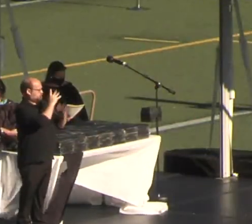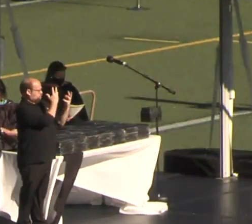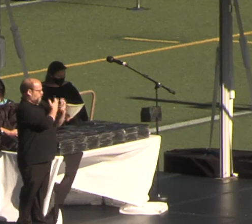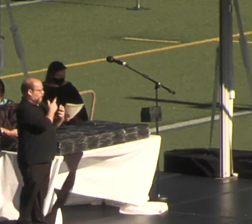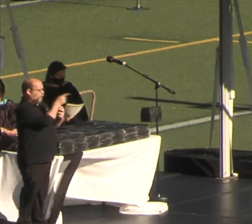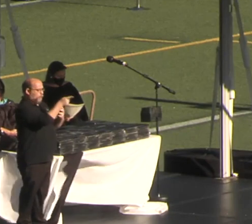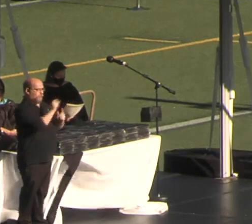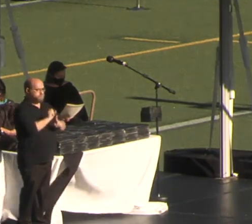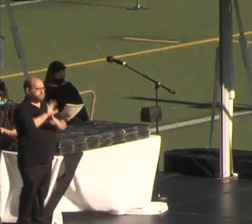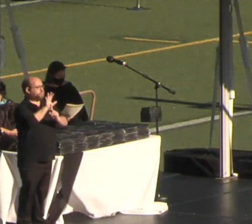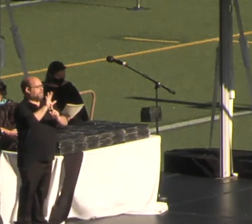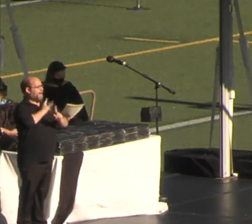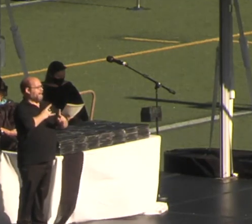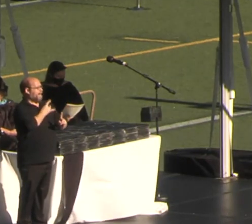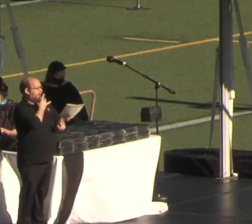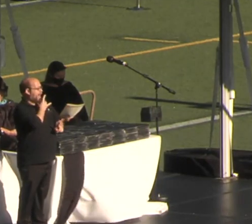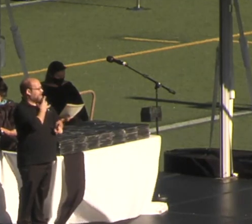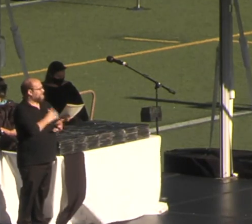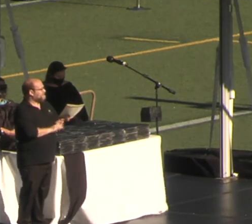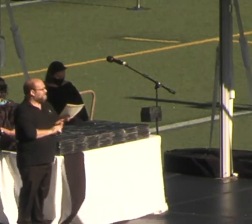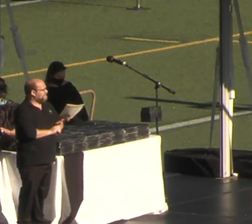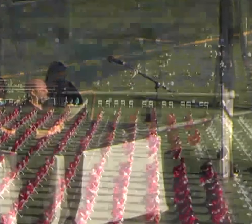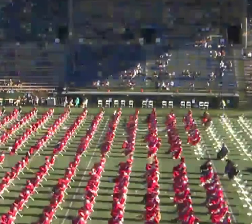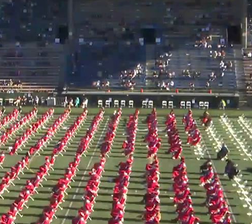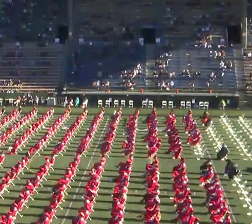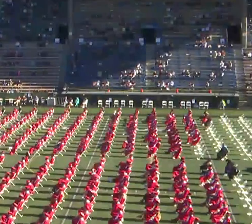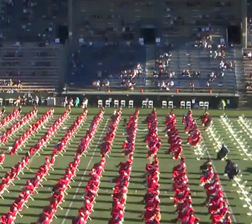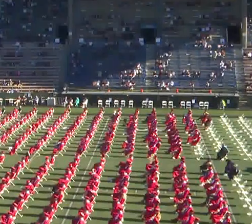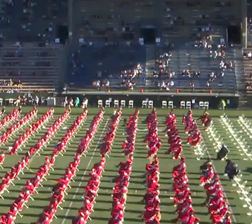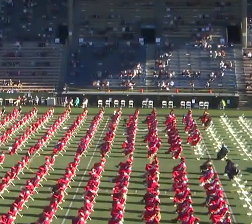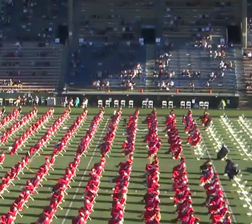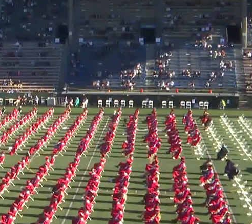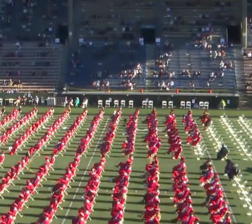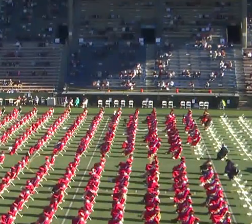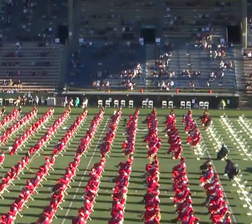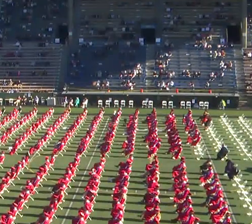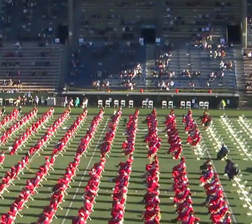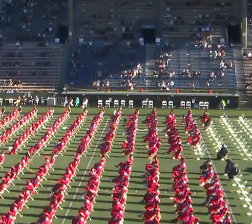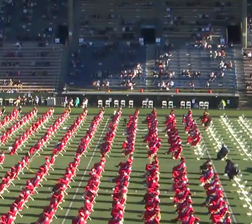Ballard right now we have the world at our feet. A whole new chapter ahead of us.